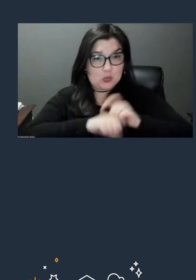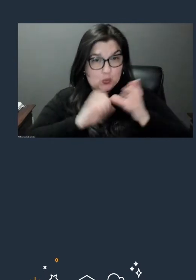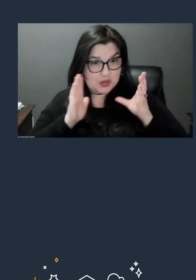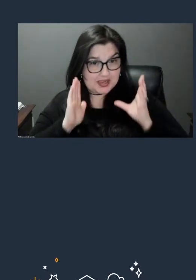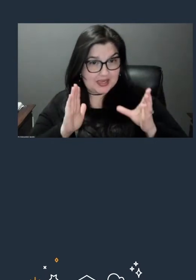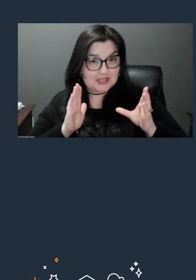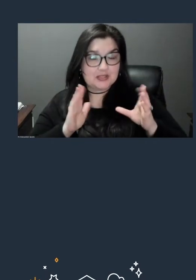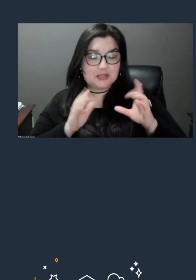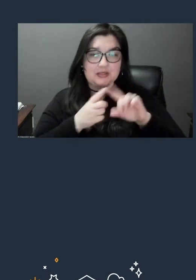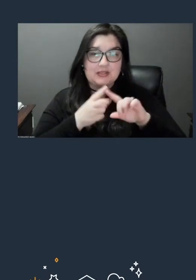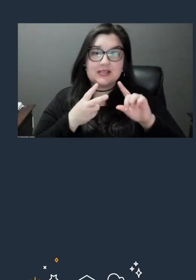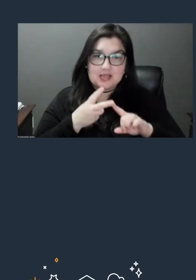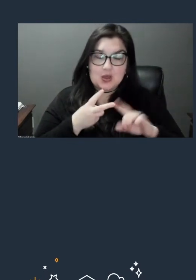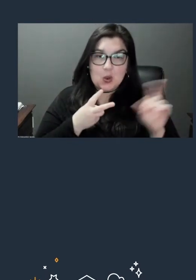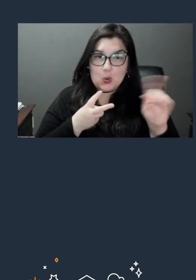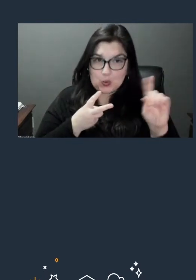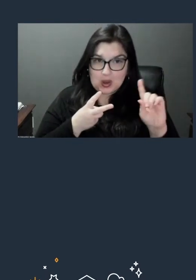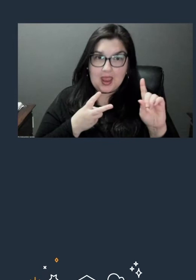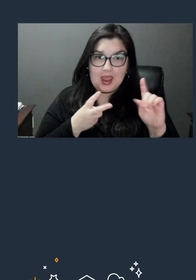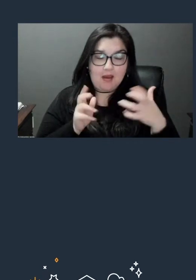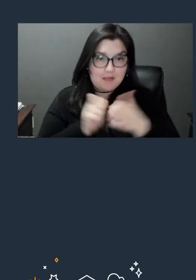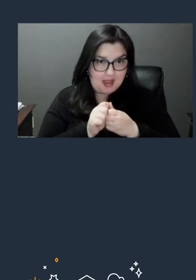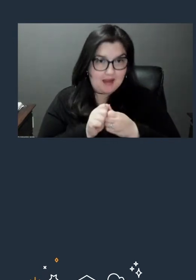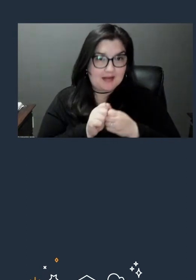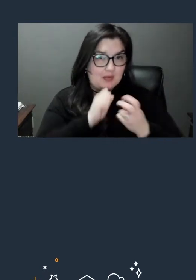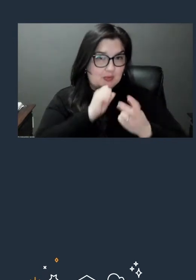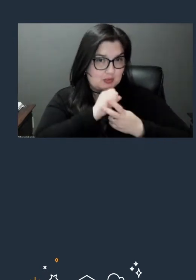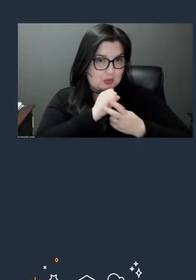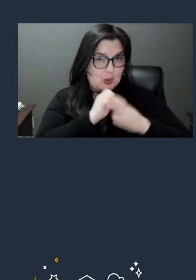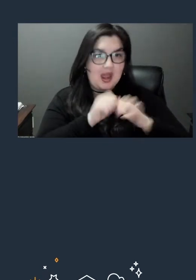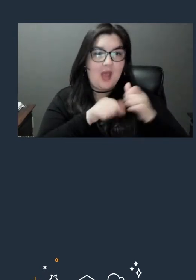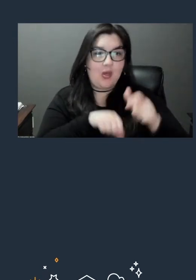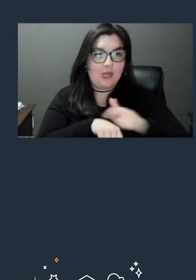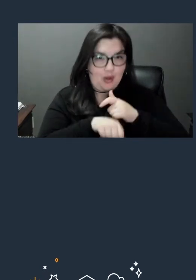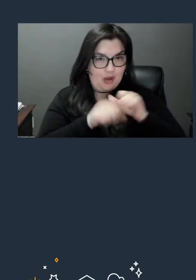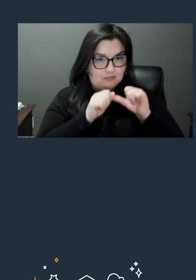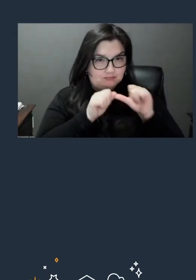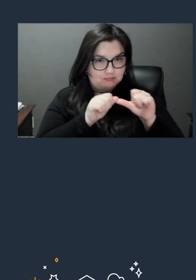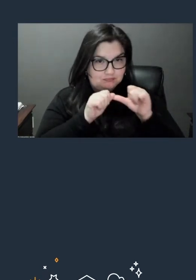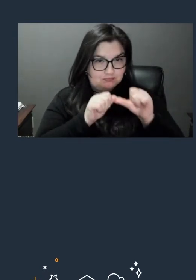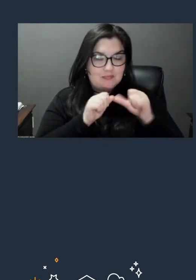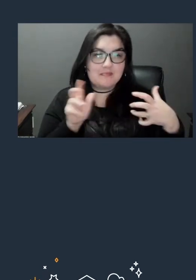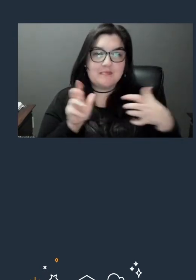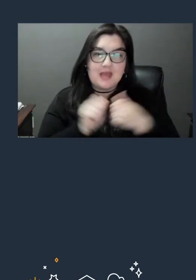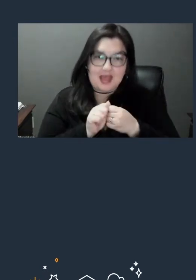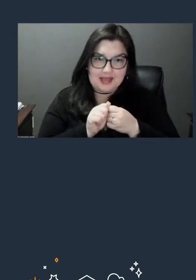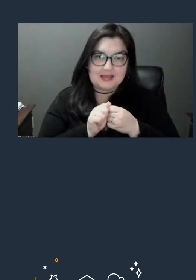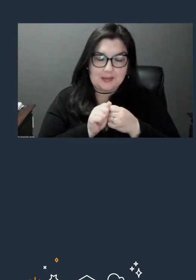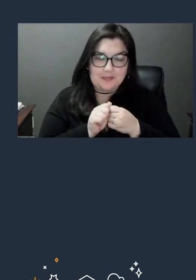where you want to store your backup, as well as how long you want to retain your backup. I'm not gonna create an on-demand backup right now,